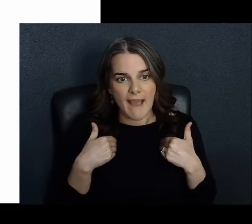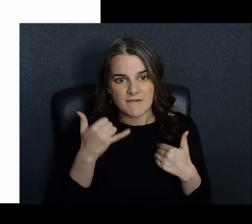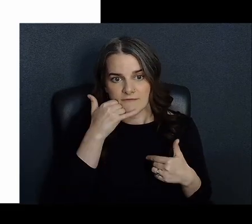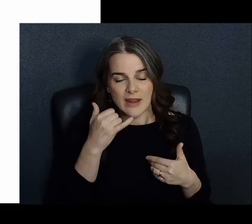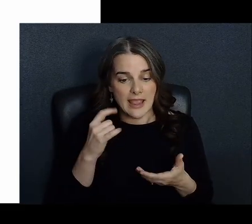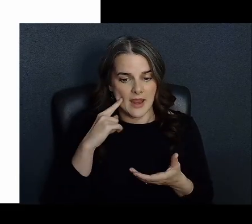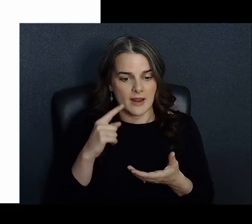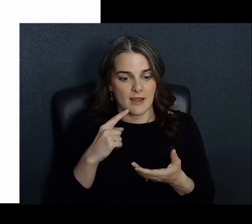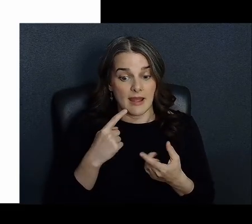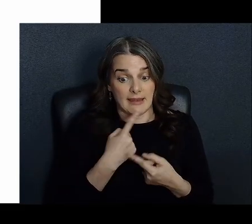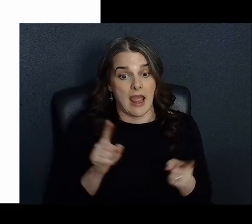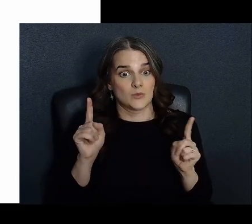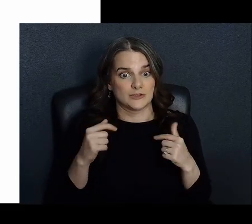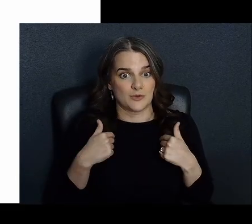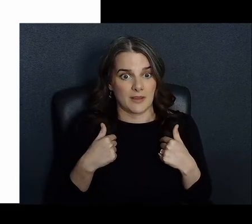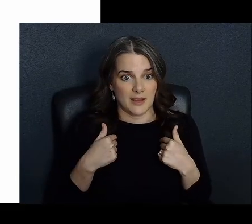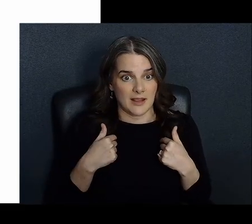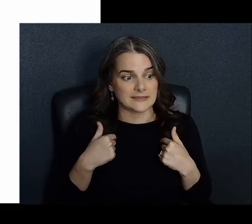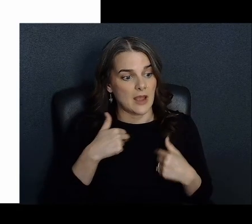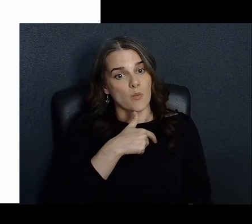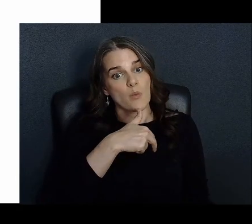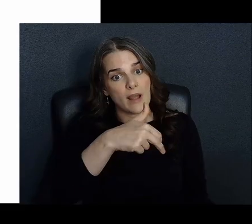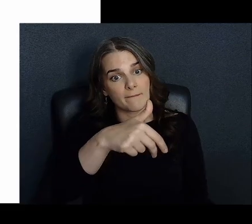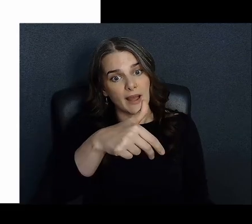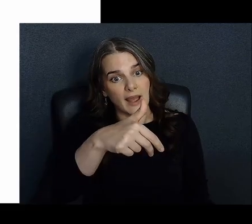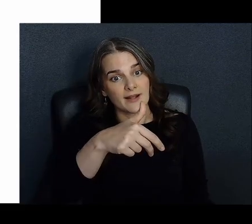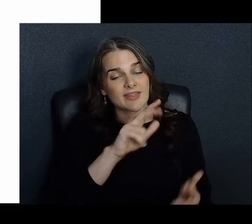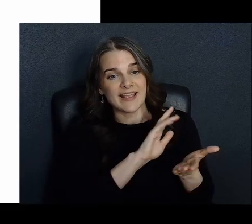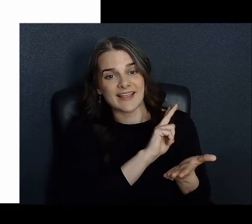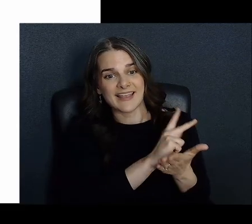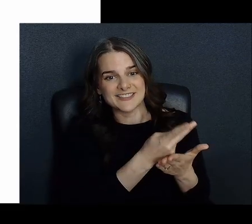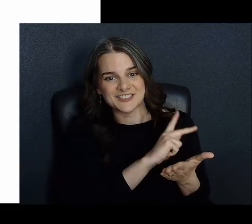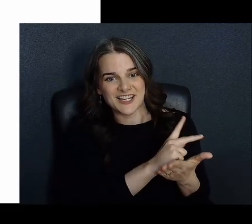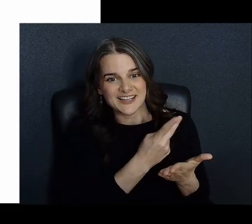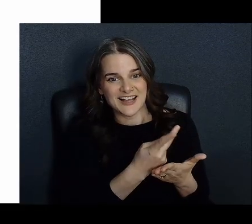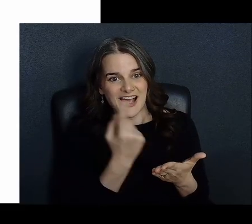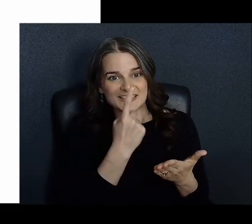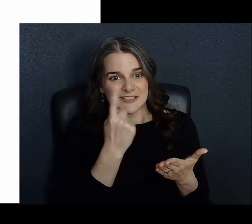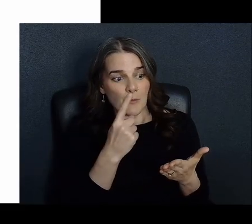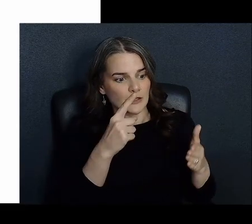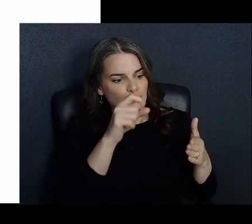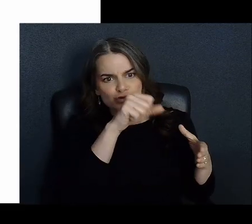as I walked by our kitchen area, which is called, and somebody had dropped what they call a cookie or a tag.